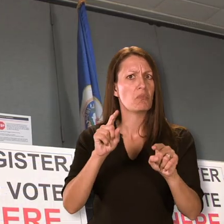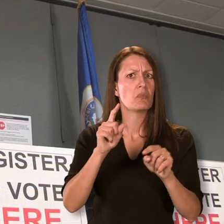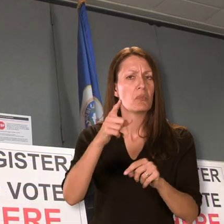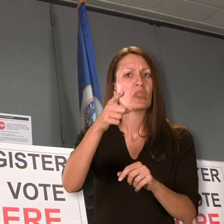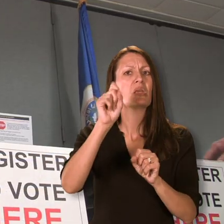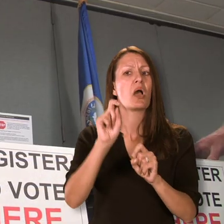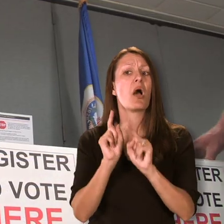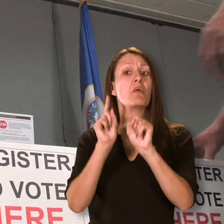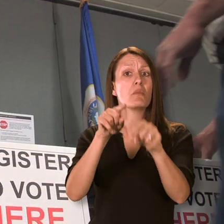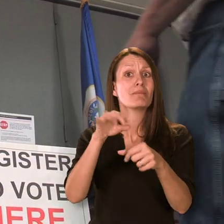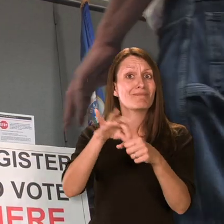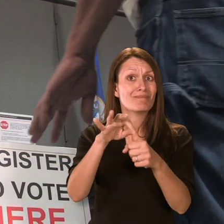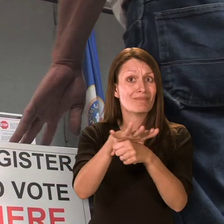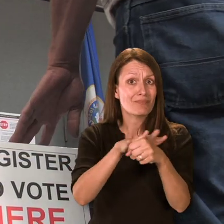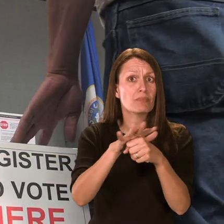An Election Judge will help you complete